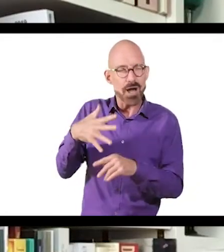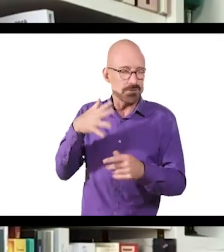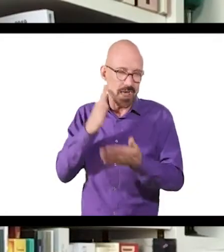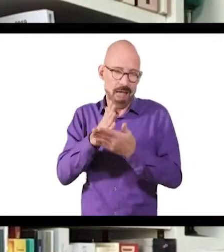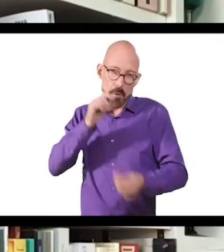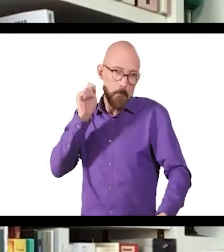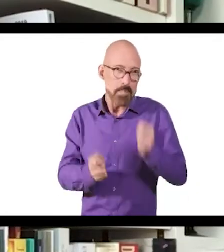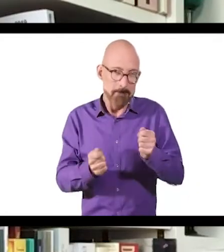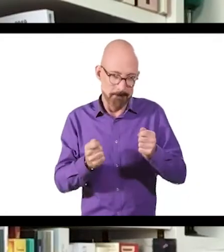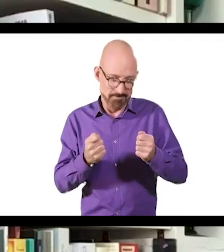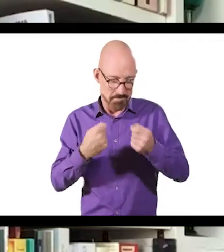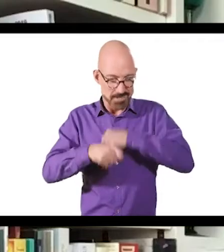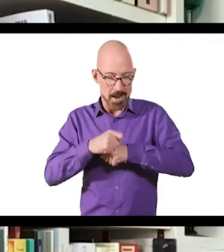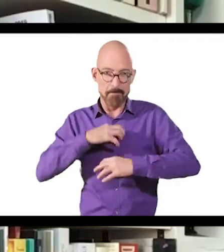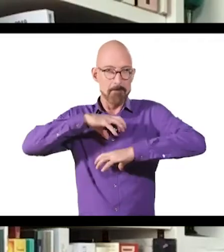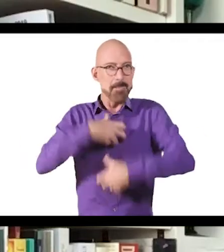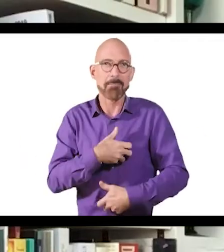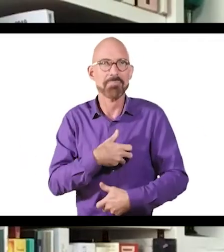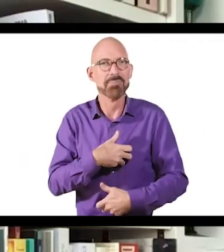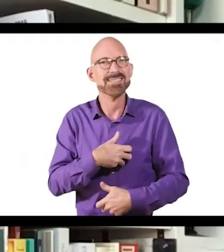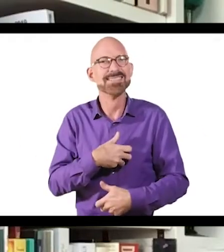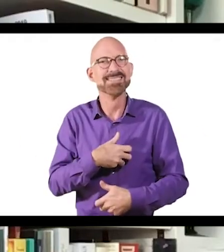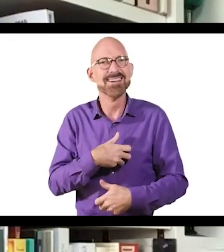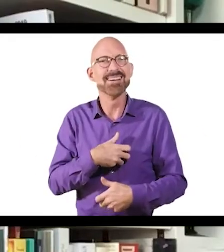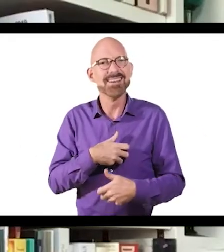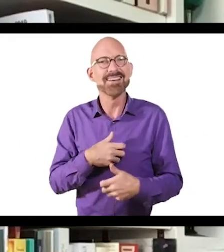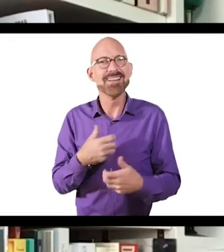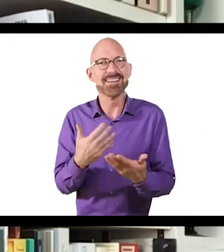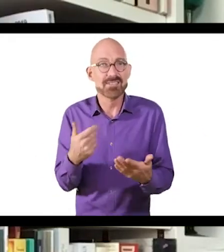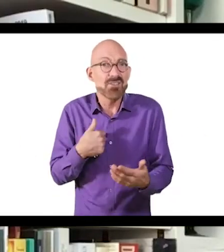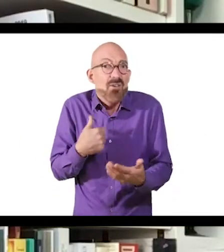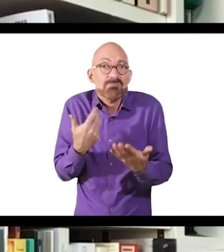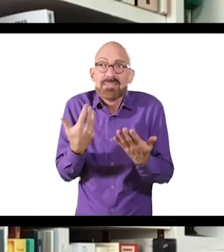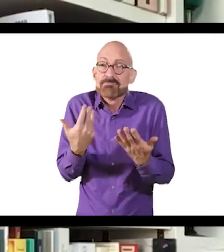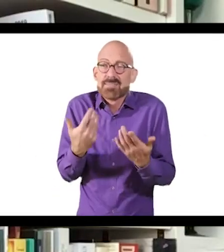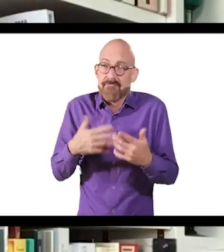It's only you that’s stopping you." And I still, when I skate down in Hove,